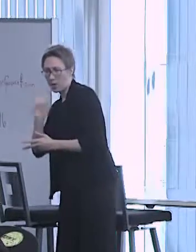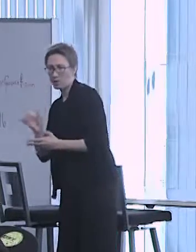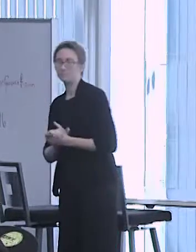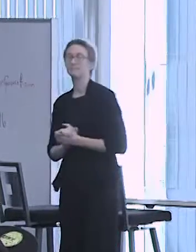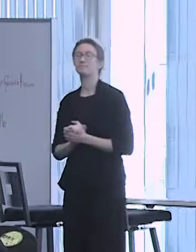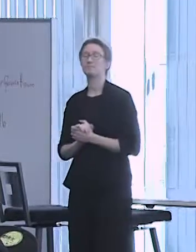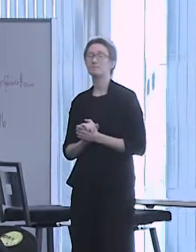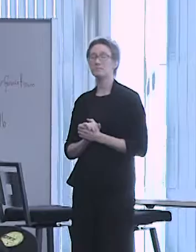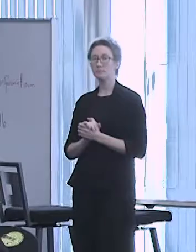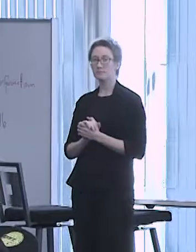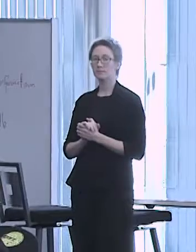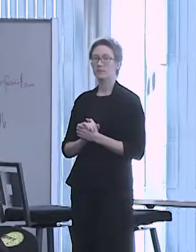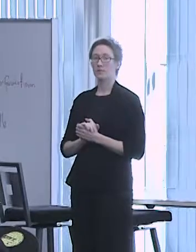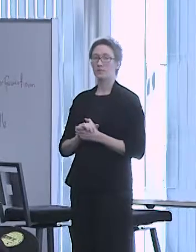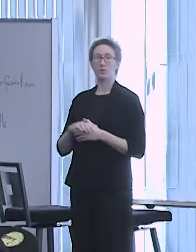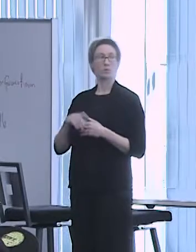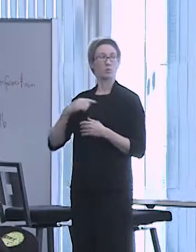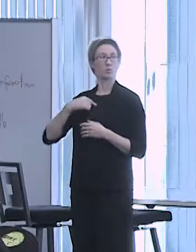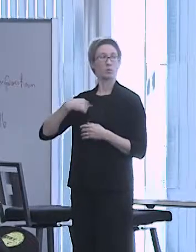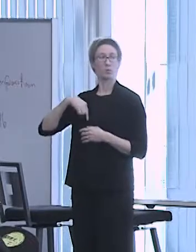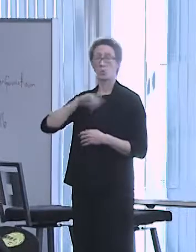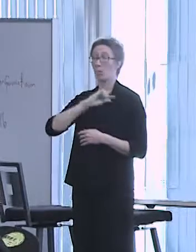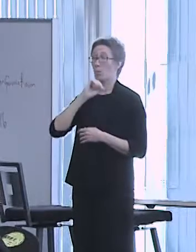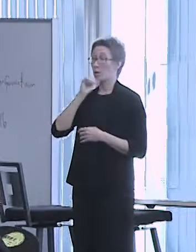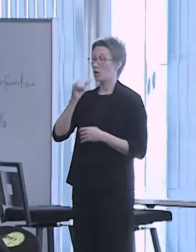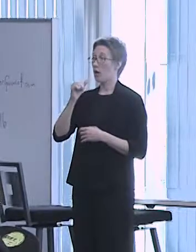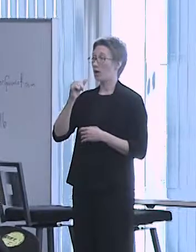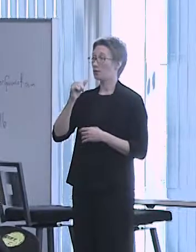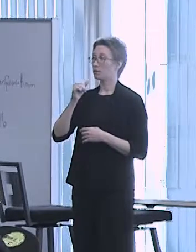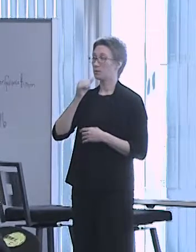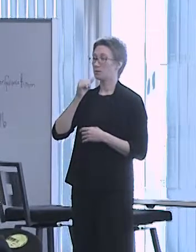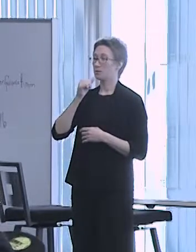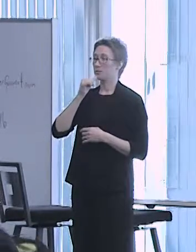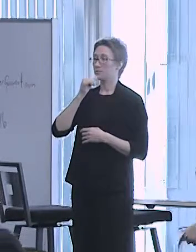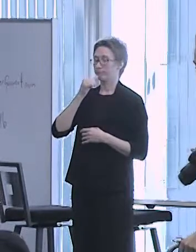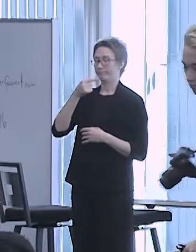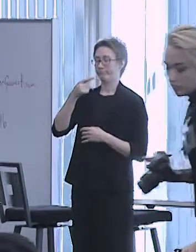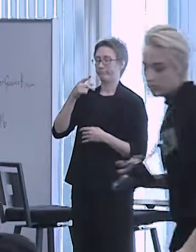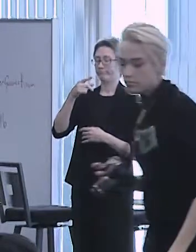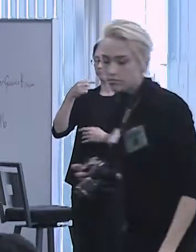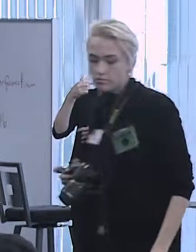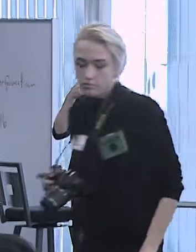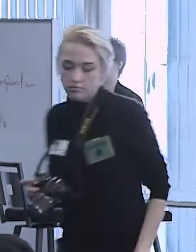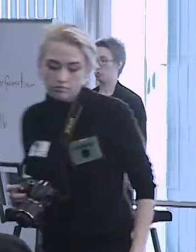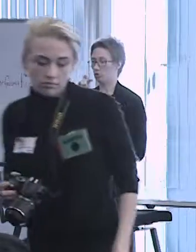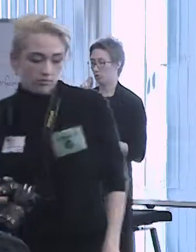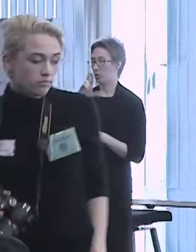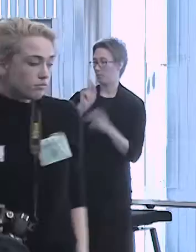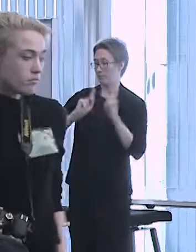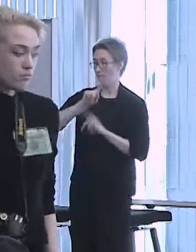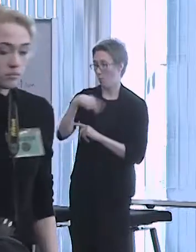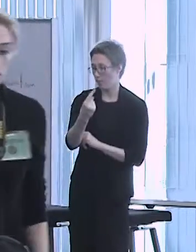We are not just gendered people, we are also racialized people. For example, after I transitioned,